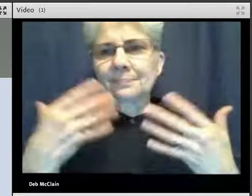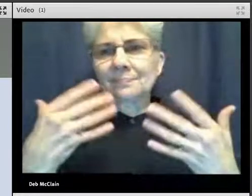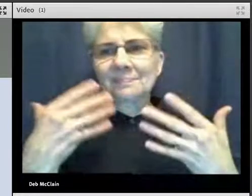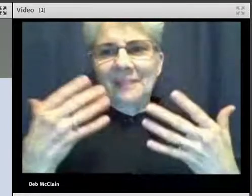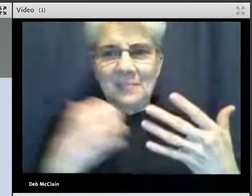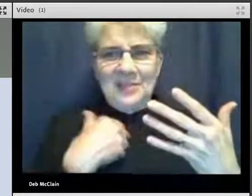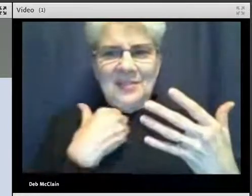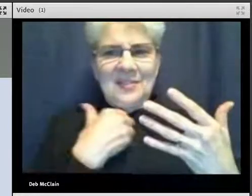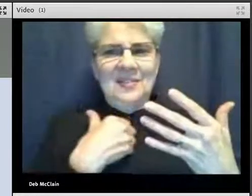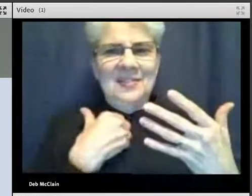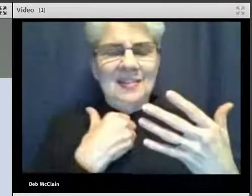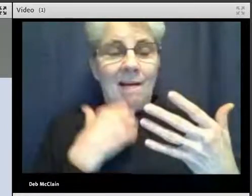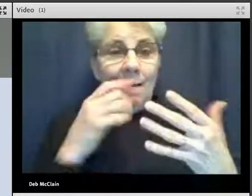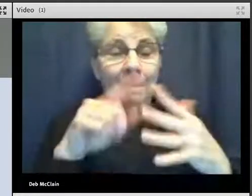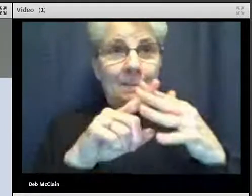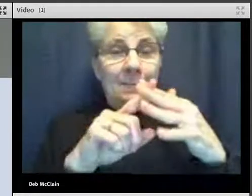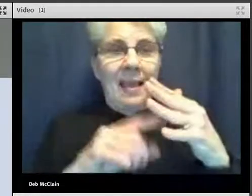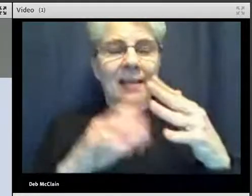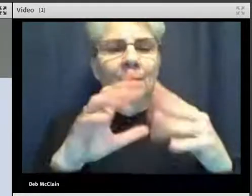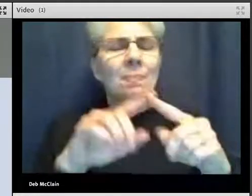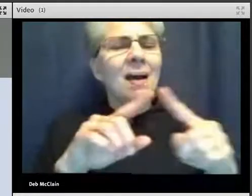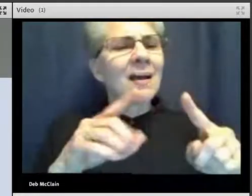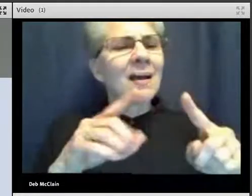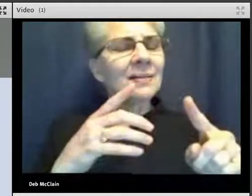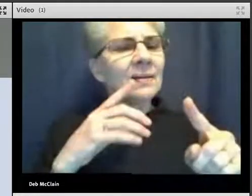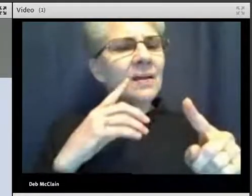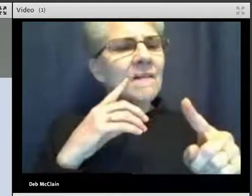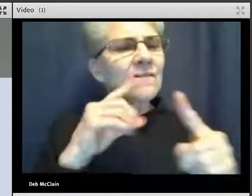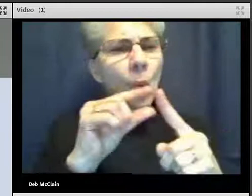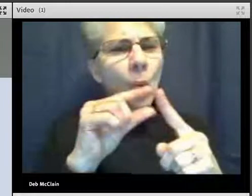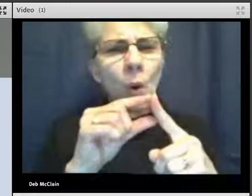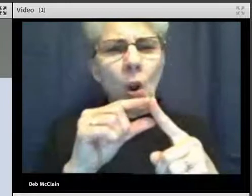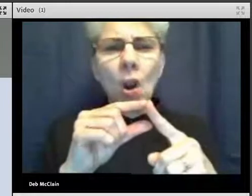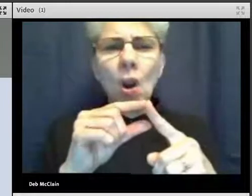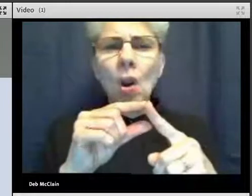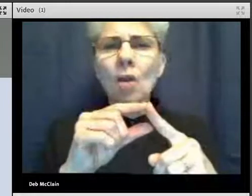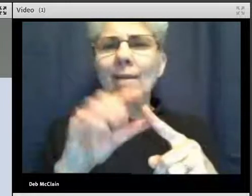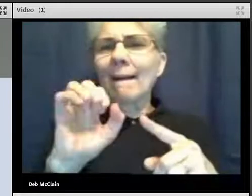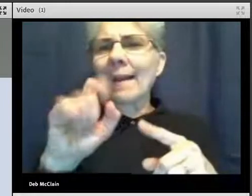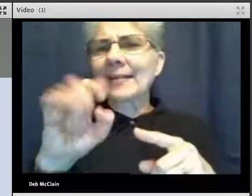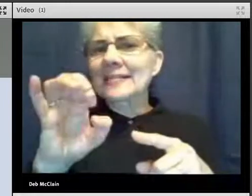Sorry, I went blank there. ...they're just sort of Word documents or they're Excel or they're presentations.